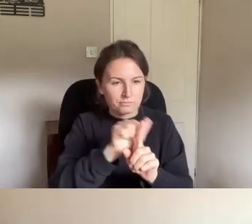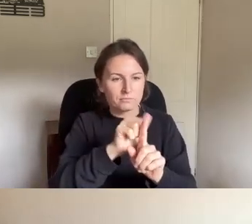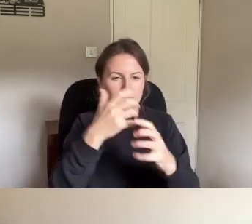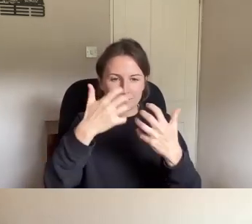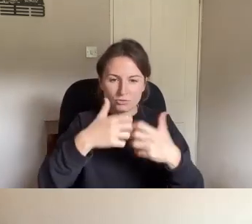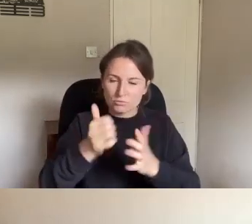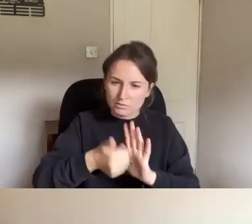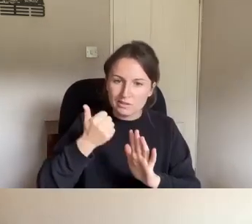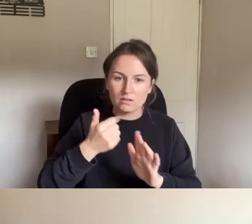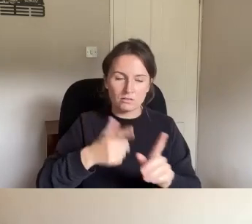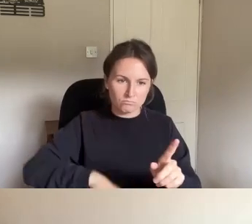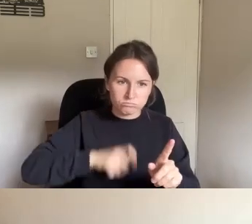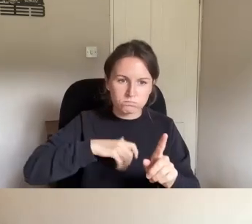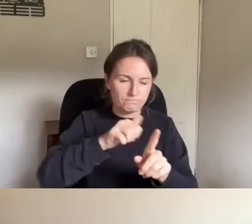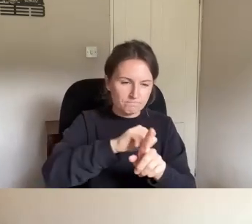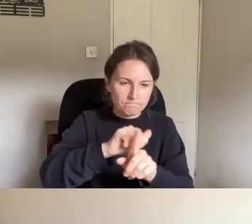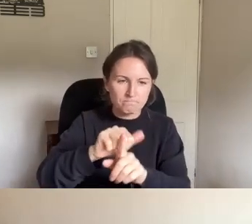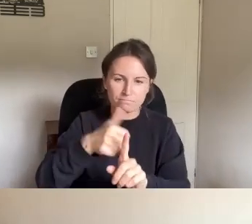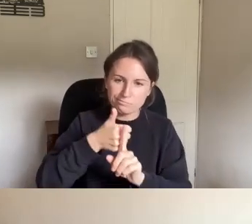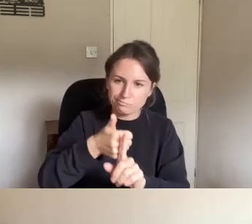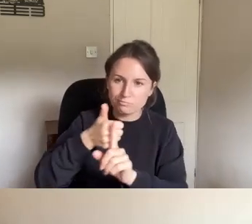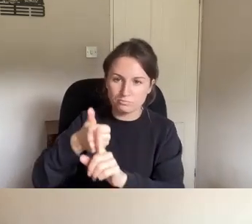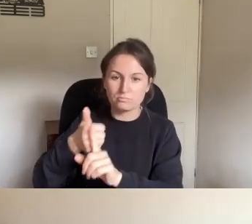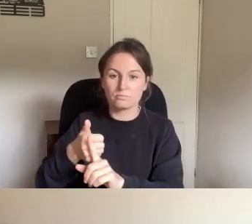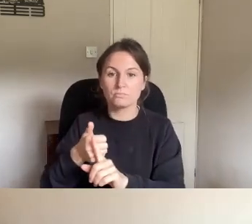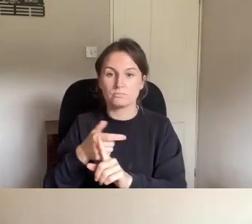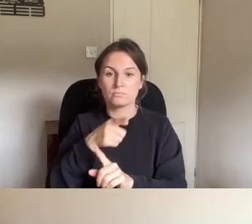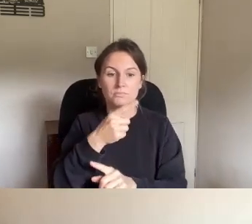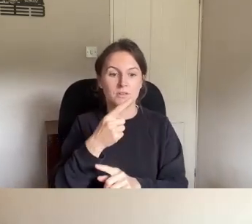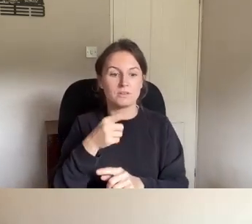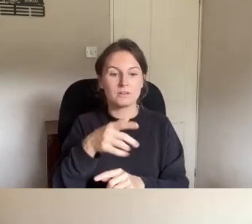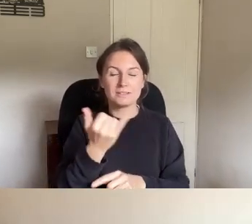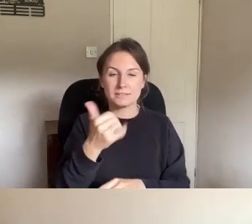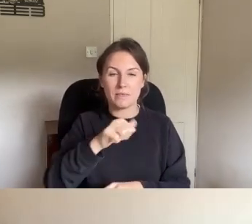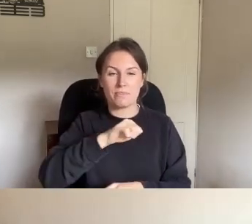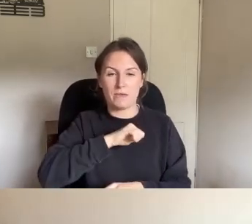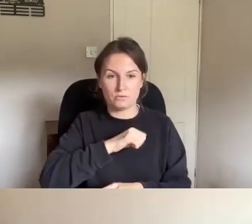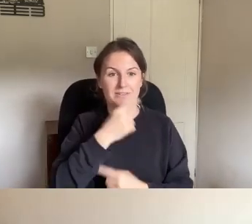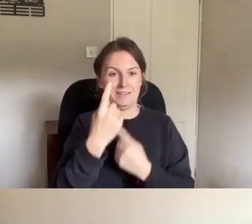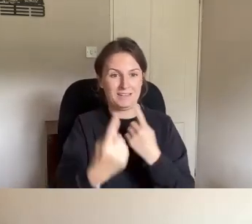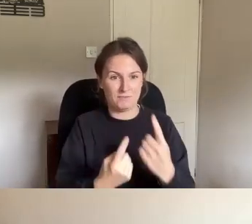We've done that through over 6,000 individual one-to-one support cases and more